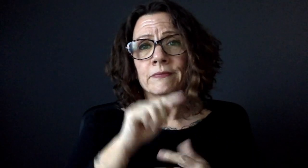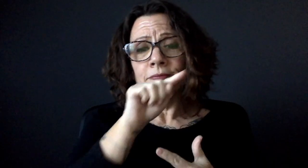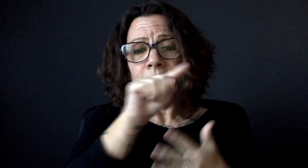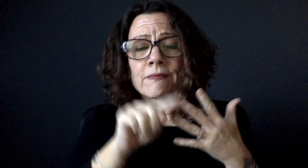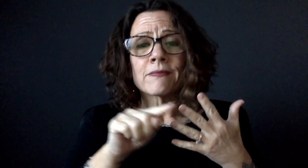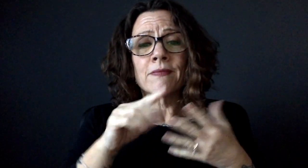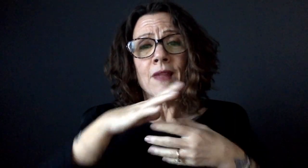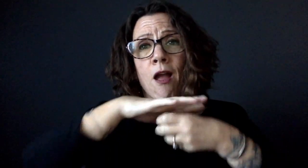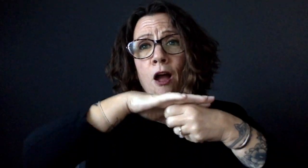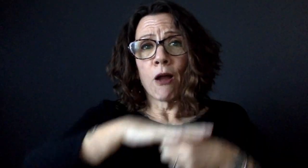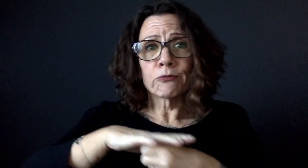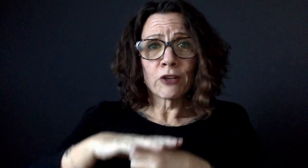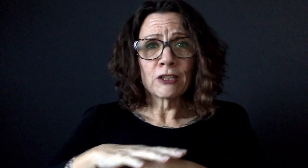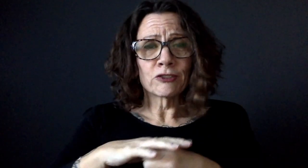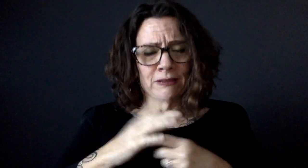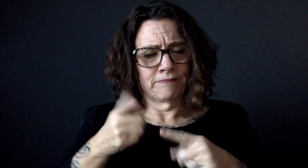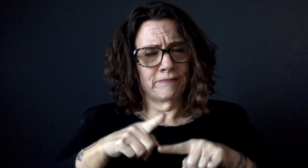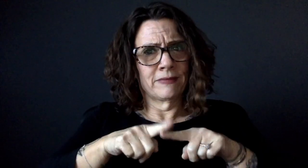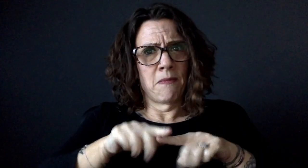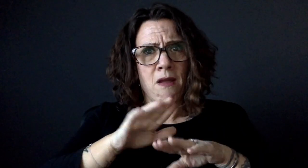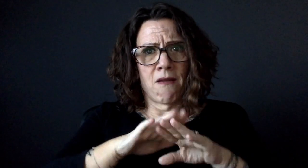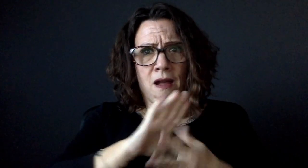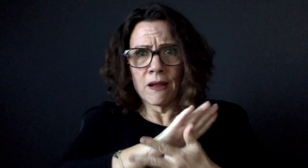The fulcrums of oppression shift depending upon